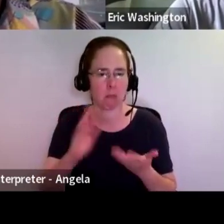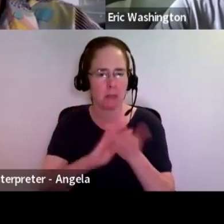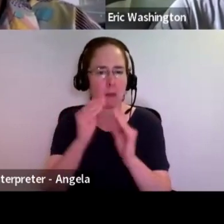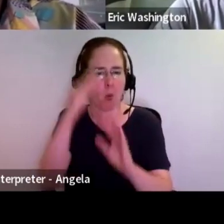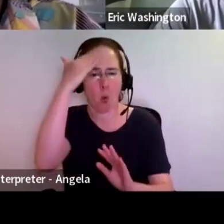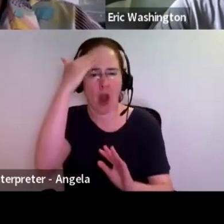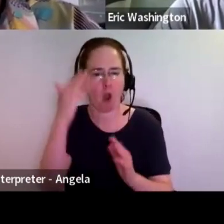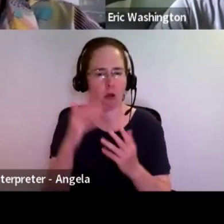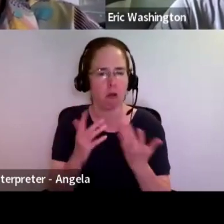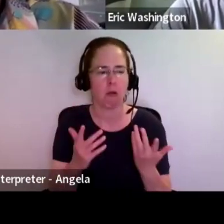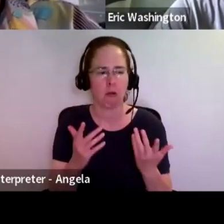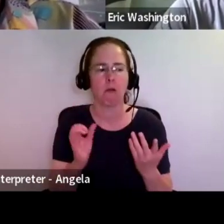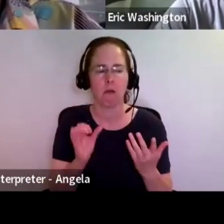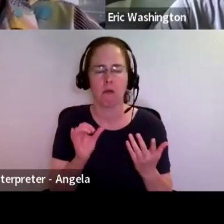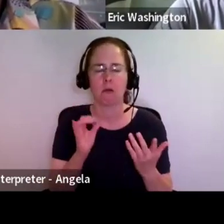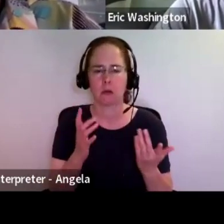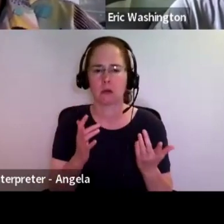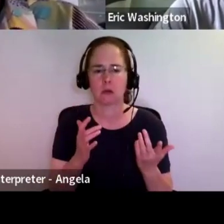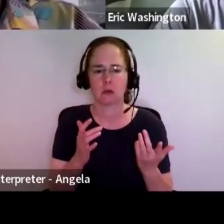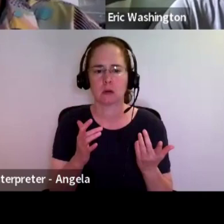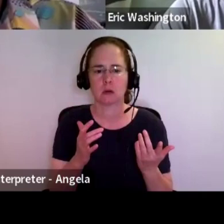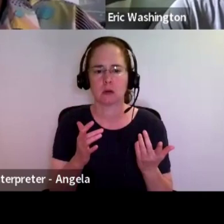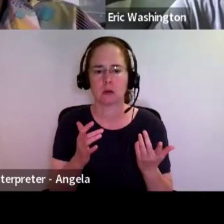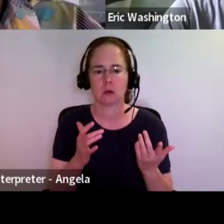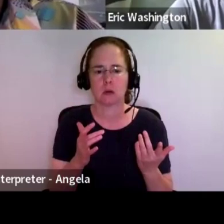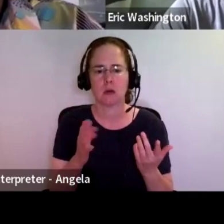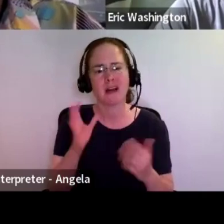feel like that sense of that need to so provide justice